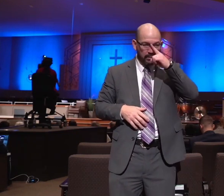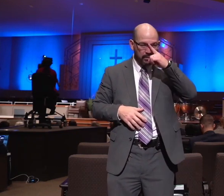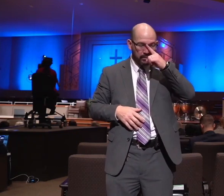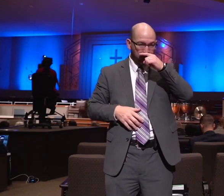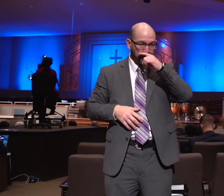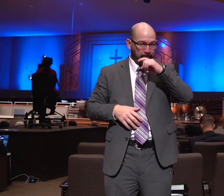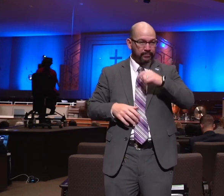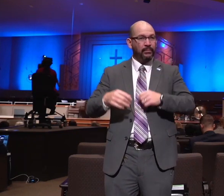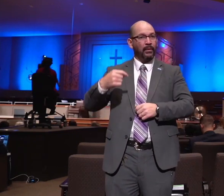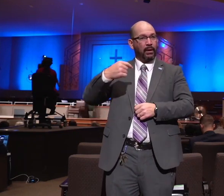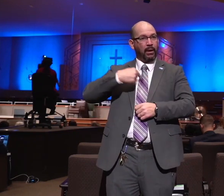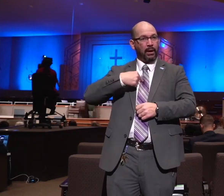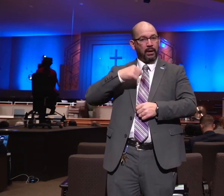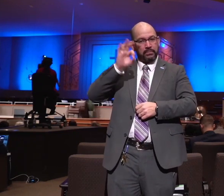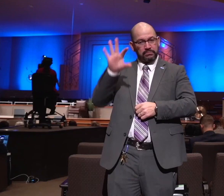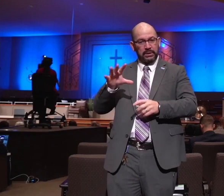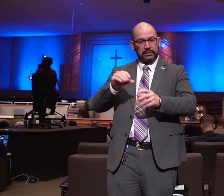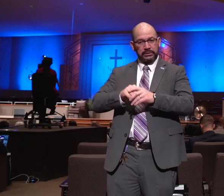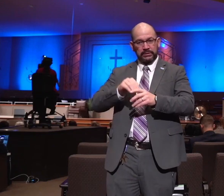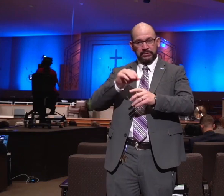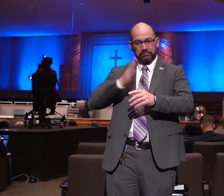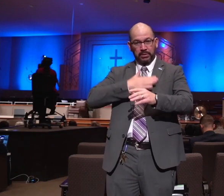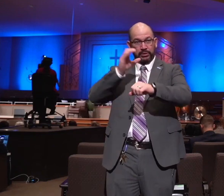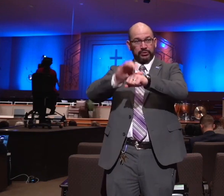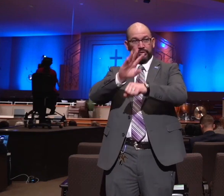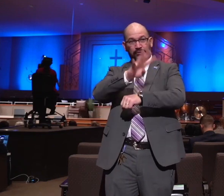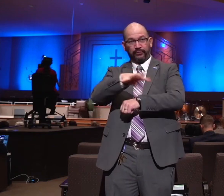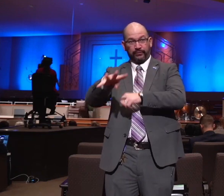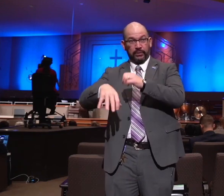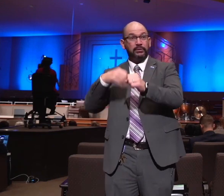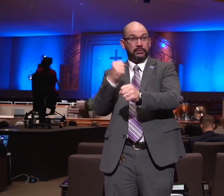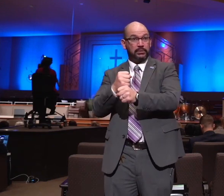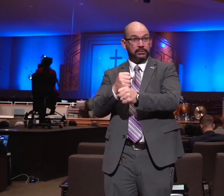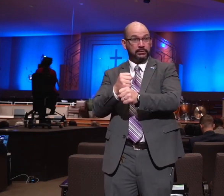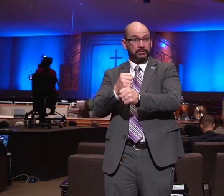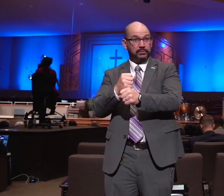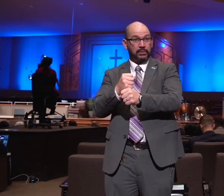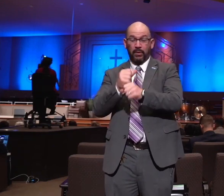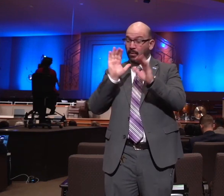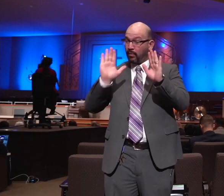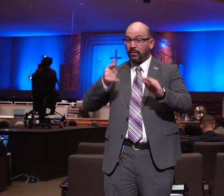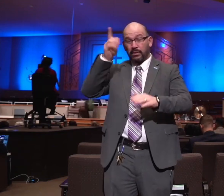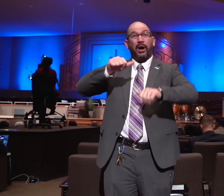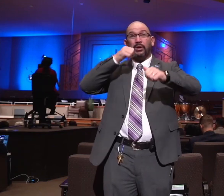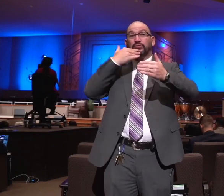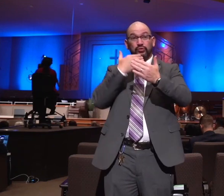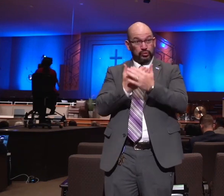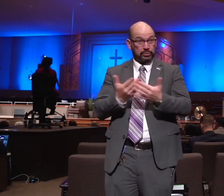at Bridgeport for 44 years